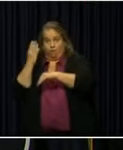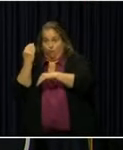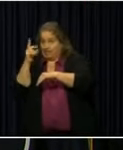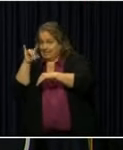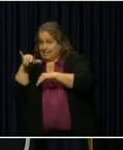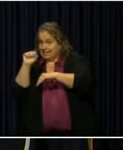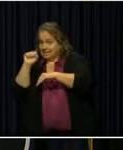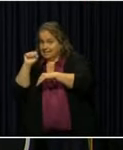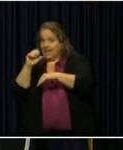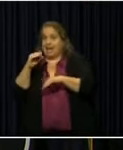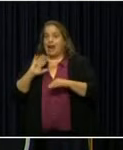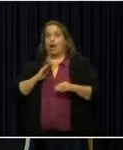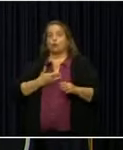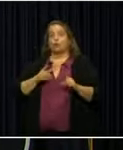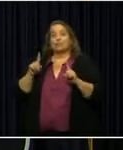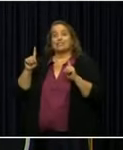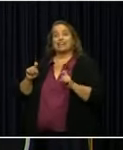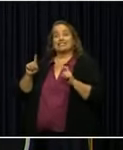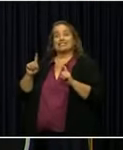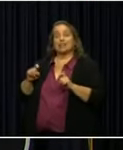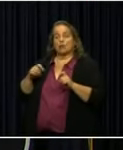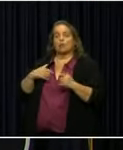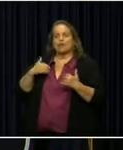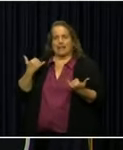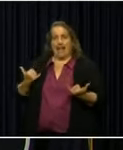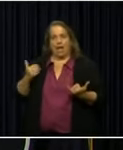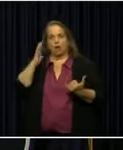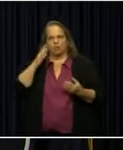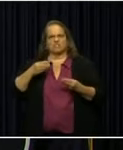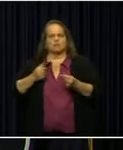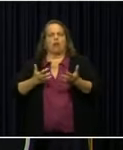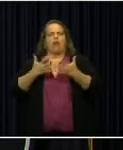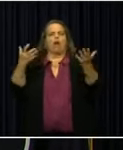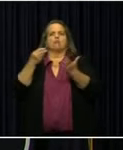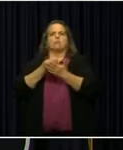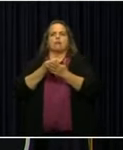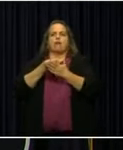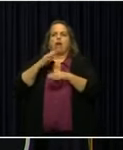NOW, I BELIEVE THAT THERE'S